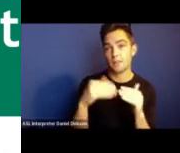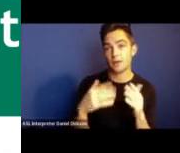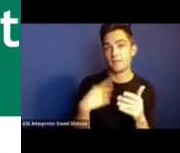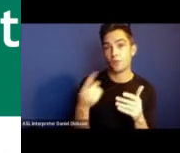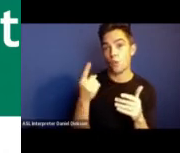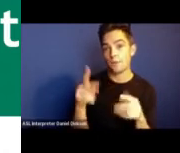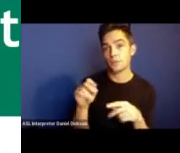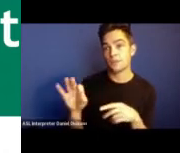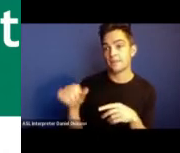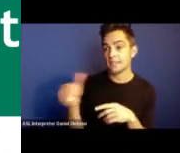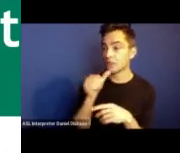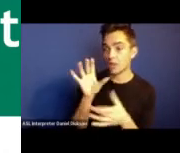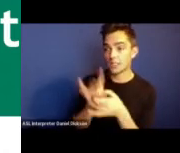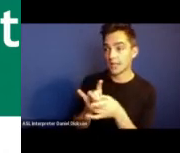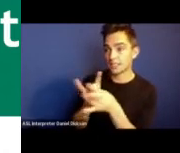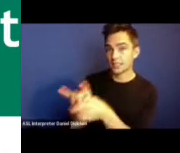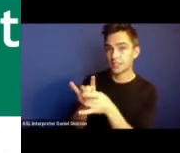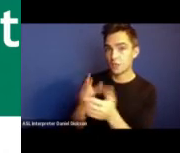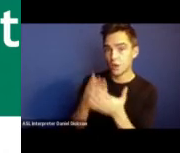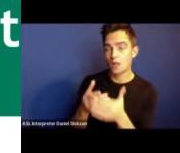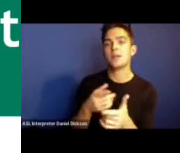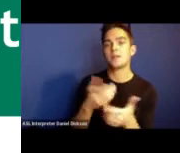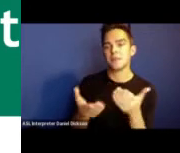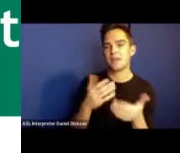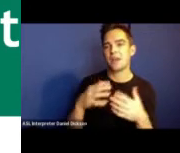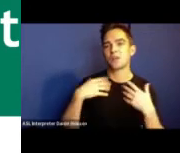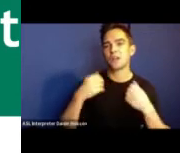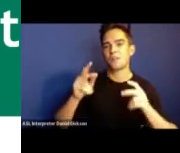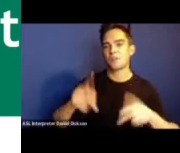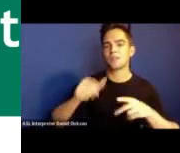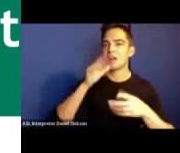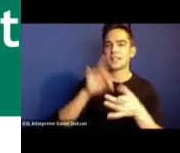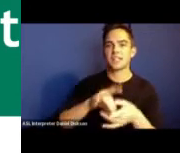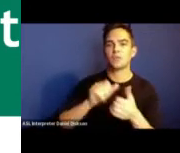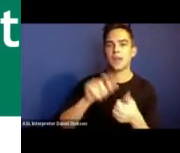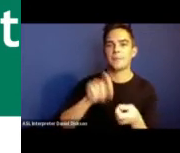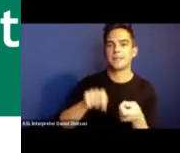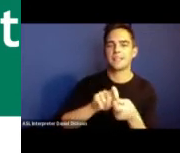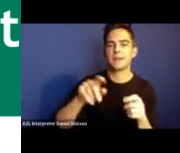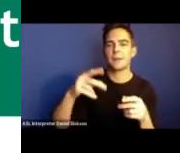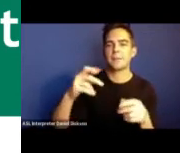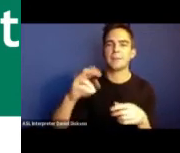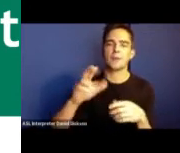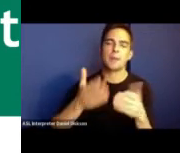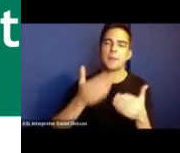who are not connecting, well, maybe that recovery just isn't connecting to this specific peer and might do better with another